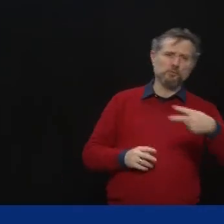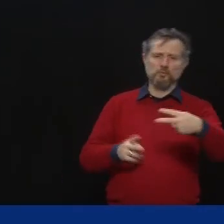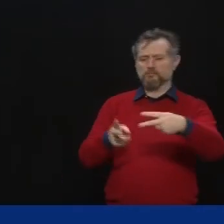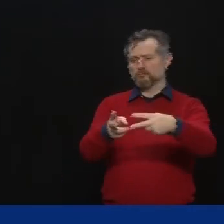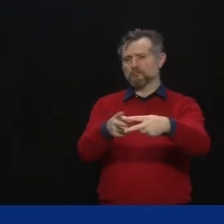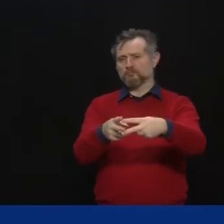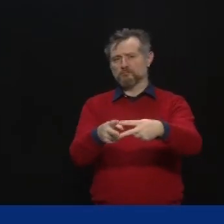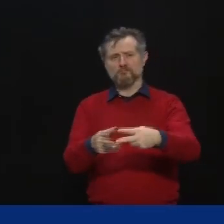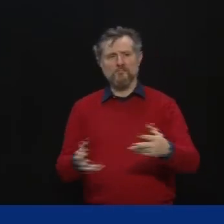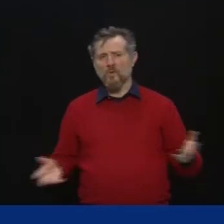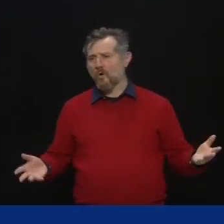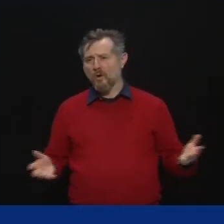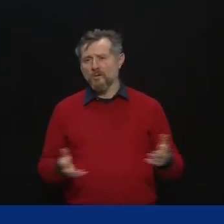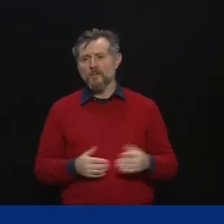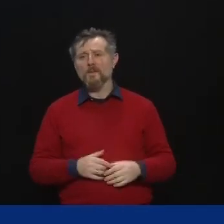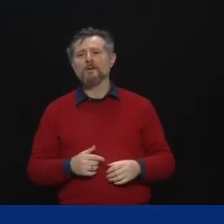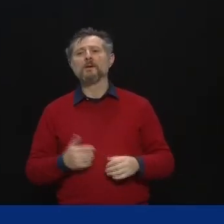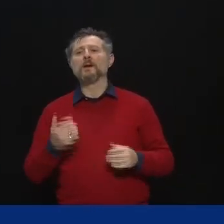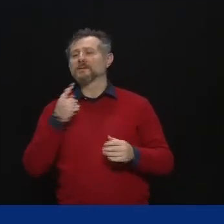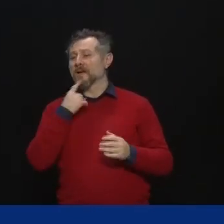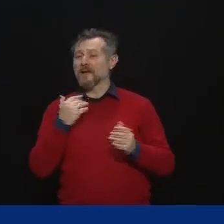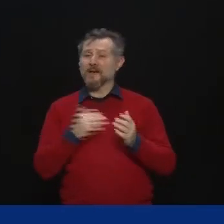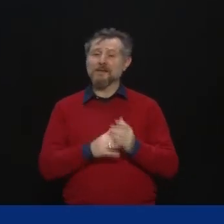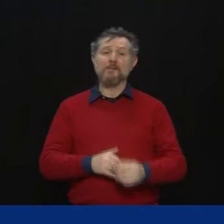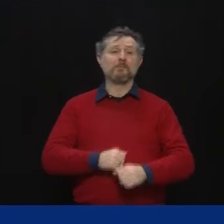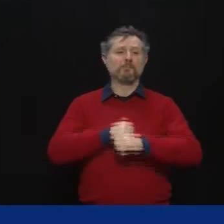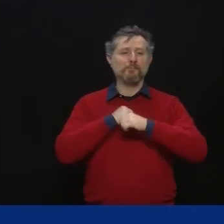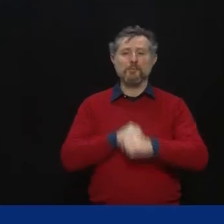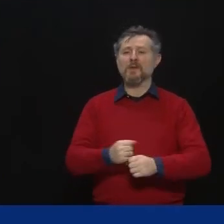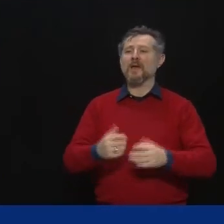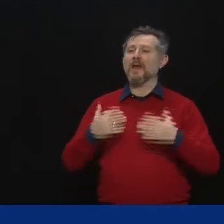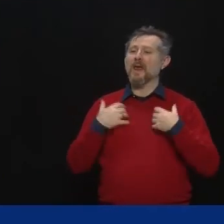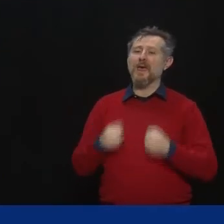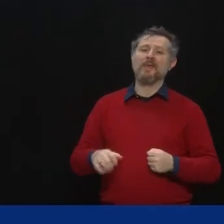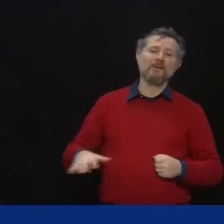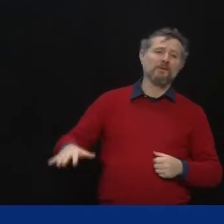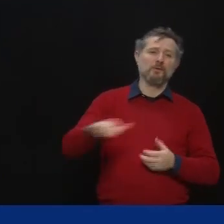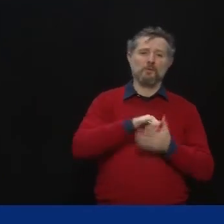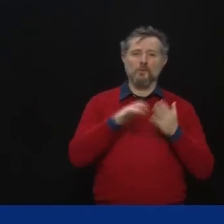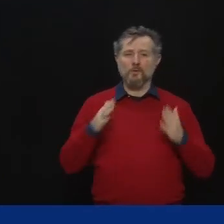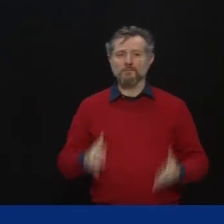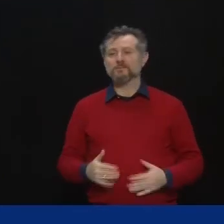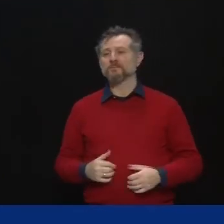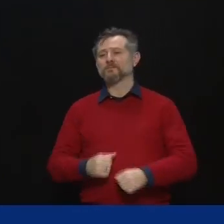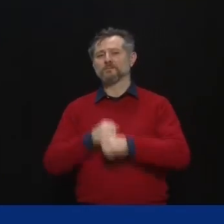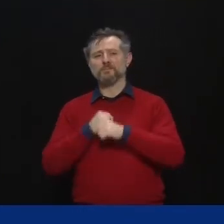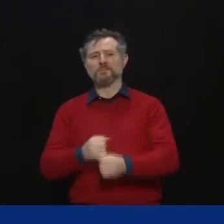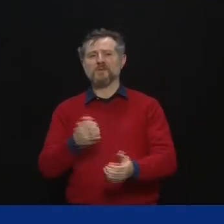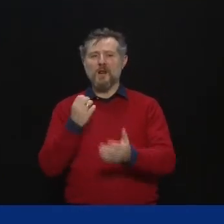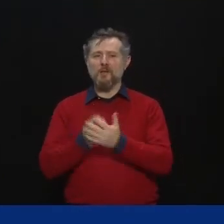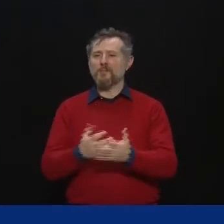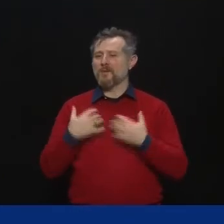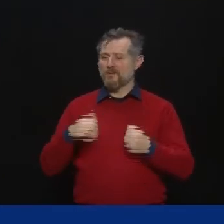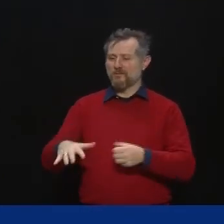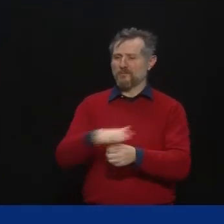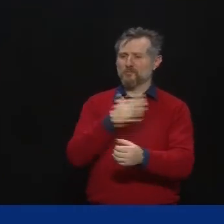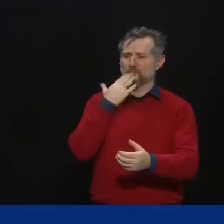THE HOSPITAL, 30 TEAMS TO HELP ASSIST OUR NATIONAL GUARD. SO TOP PRIORITIES, TOP PRIORITIES, I THINK WHEN CAN